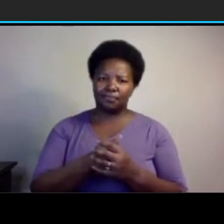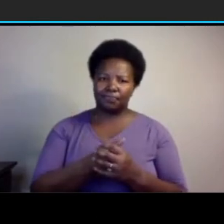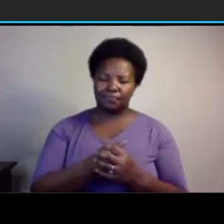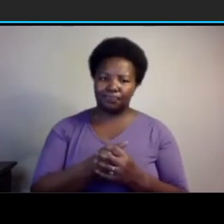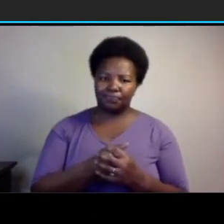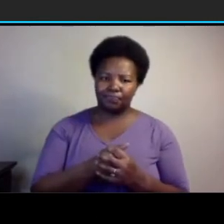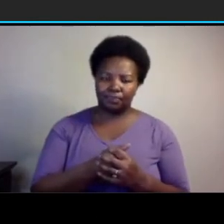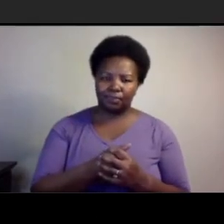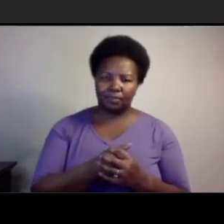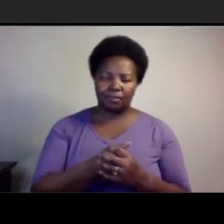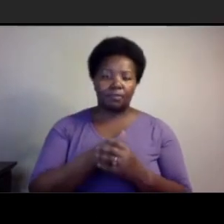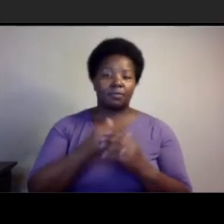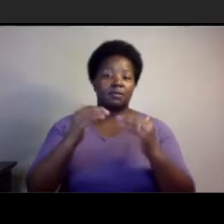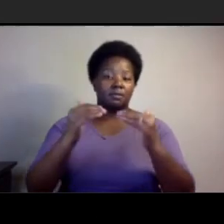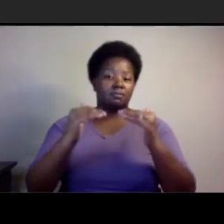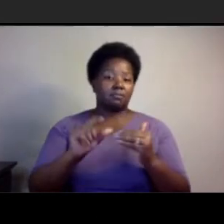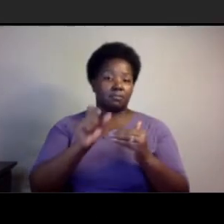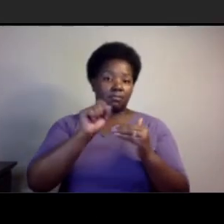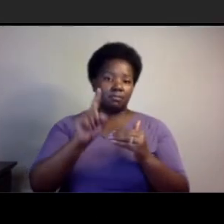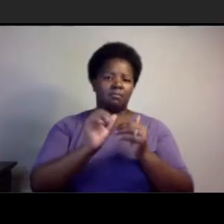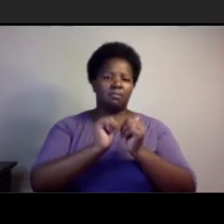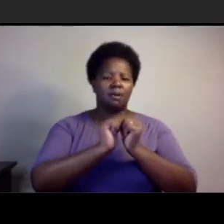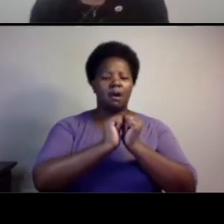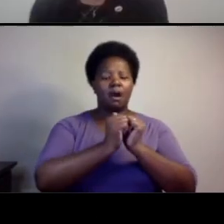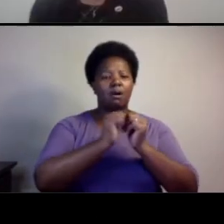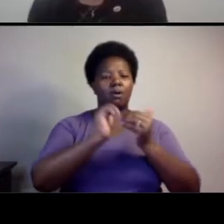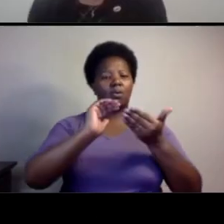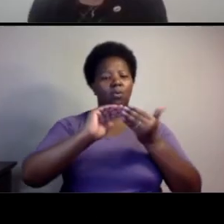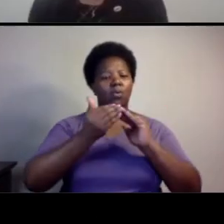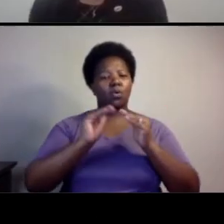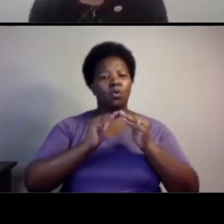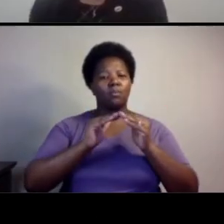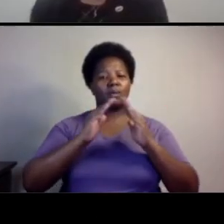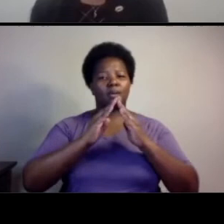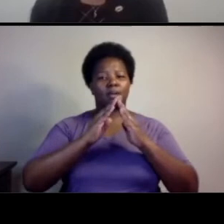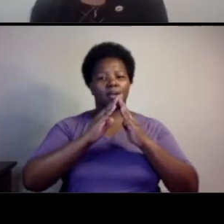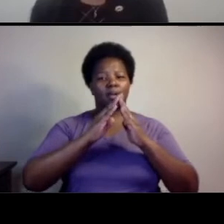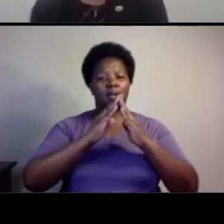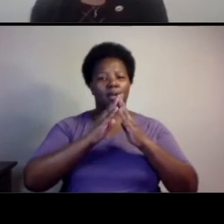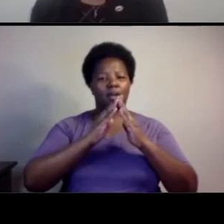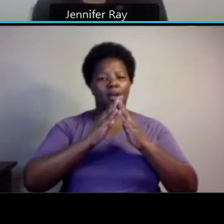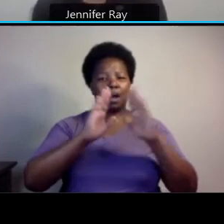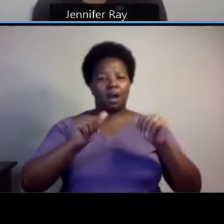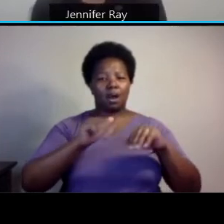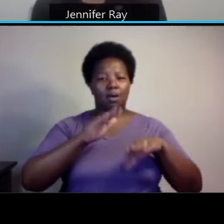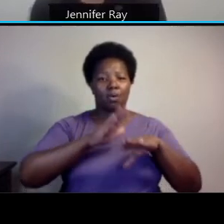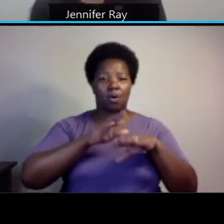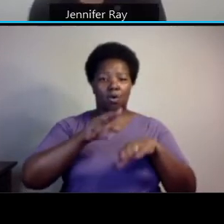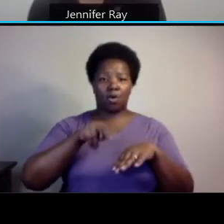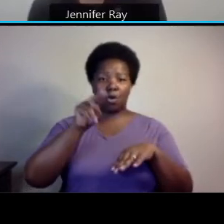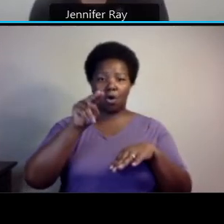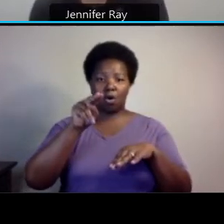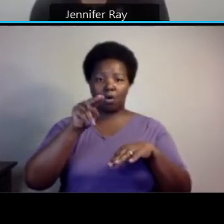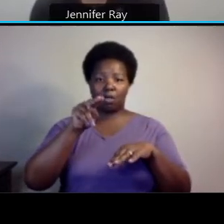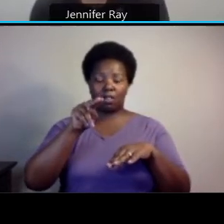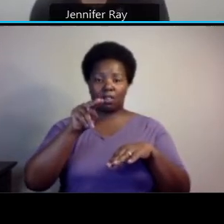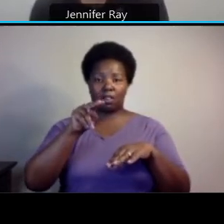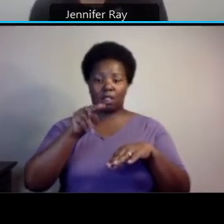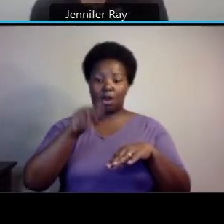how will residential neighborhoods north of the intersection in eckington be impacted by street closures during construction